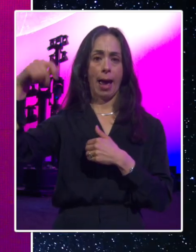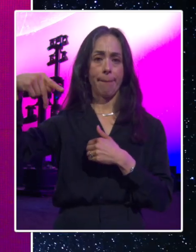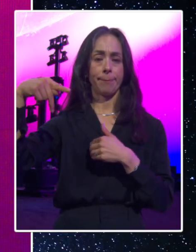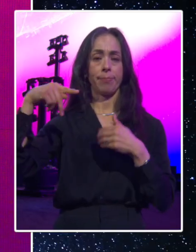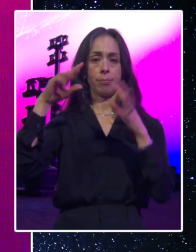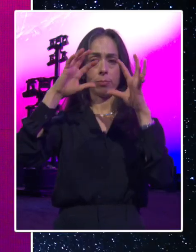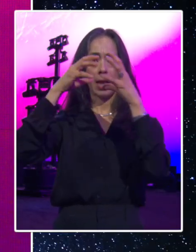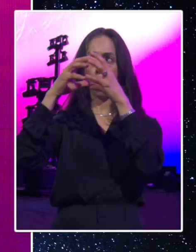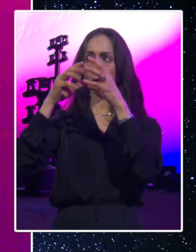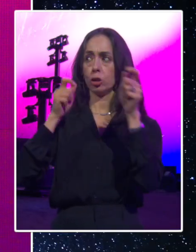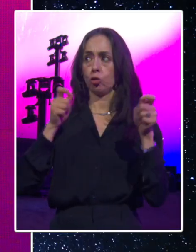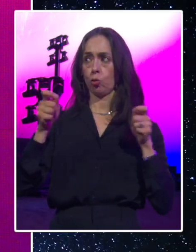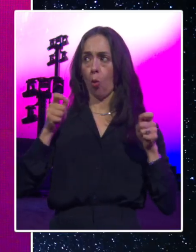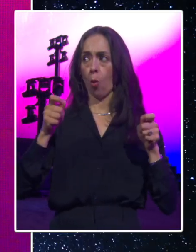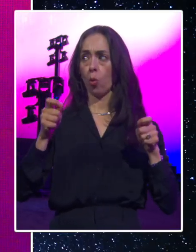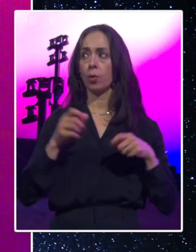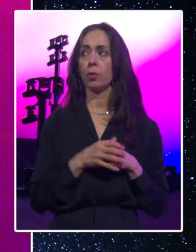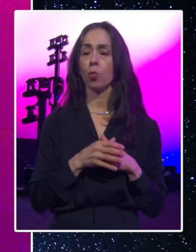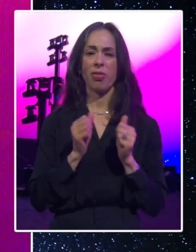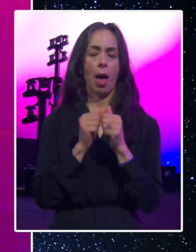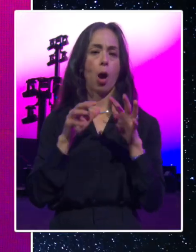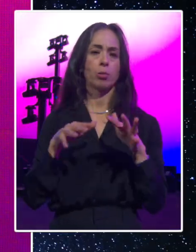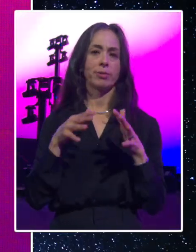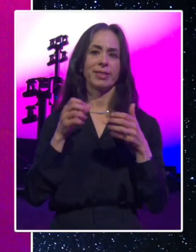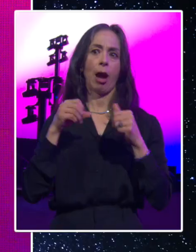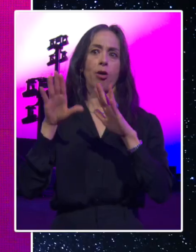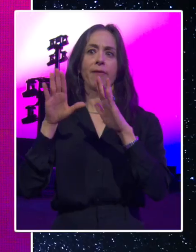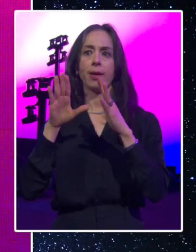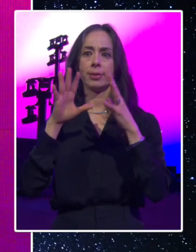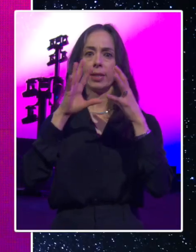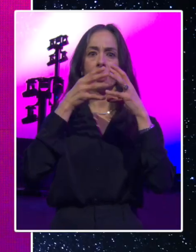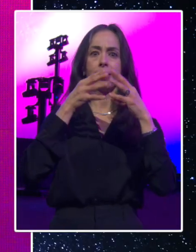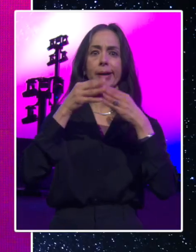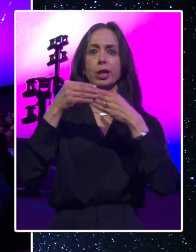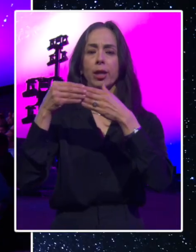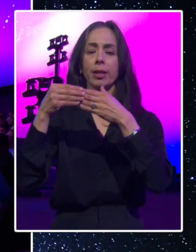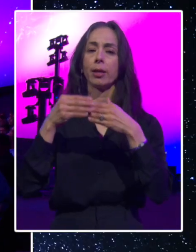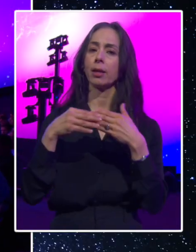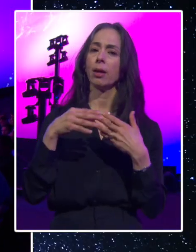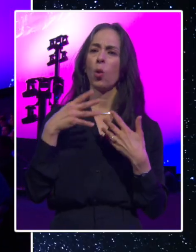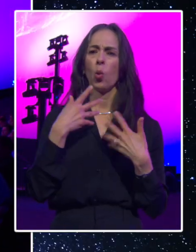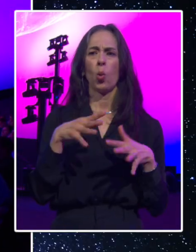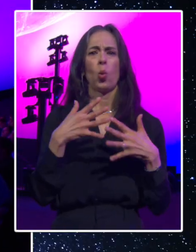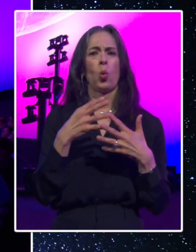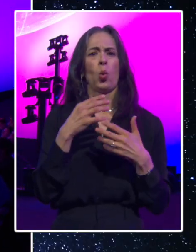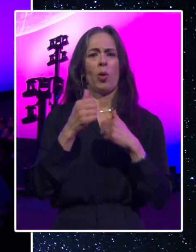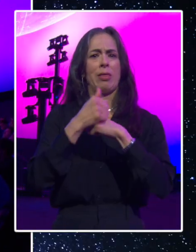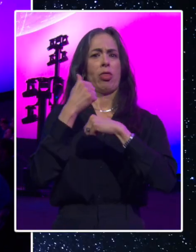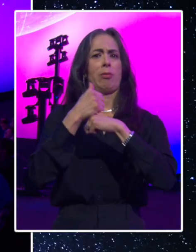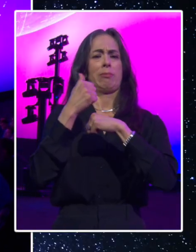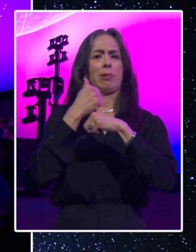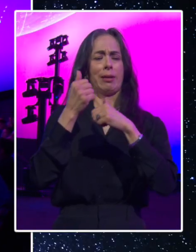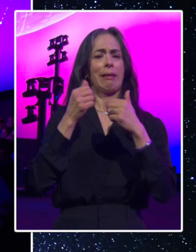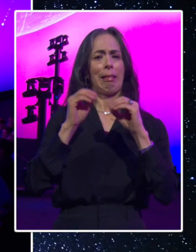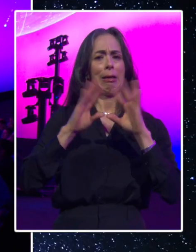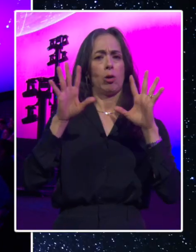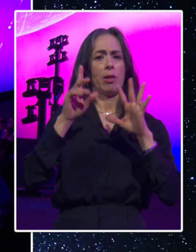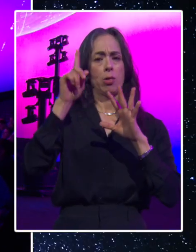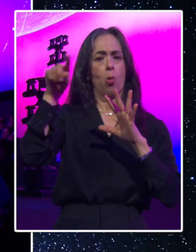without sacrificing cloud agility or the developer experience. The stakes are clear in those environments,